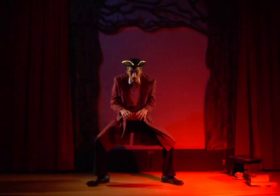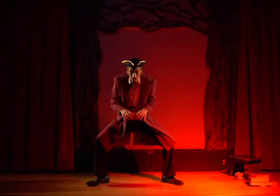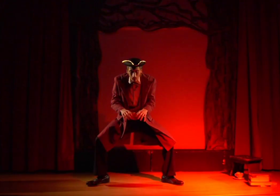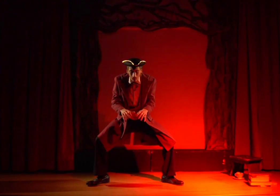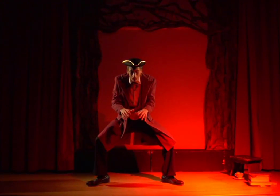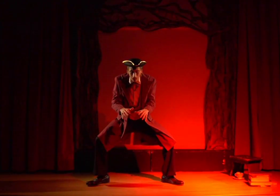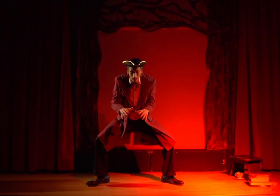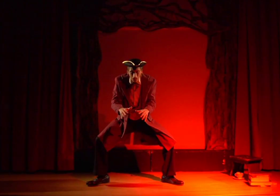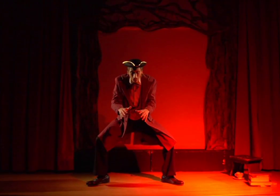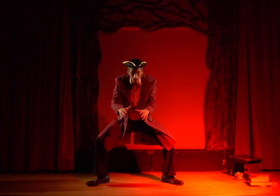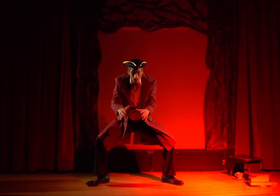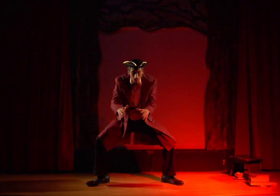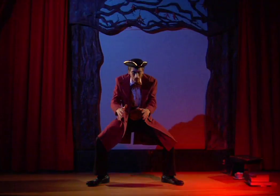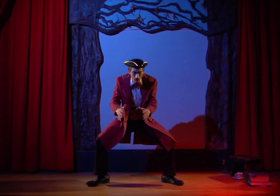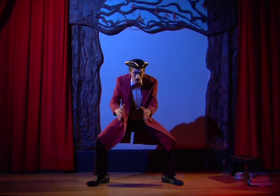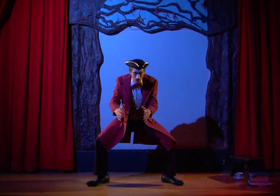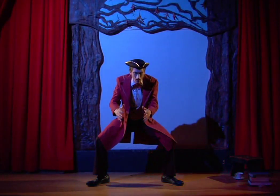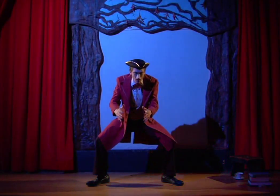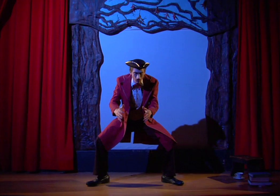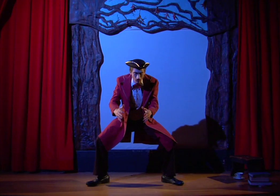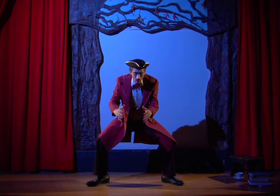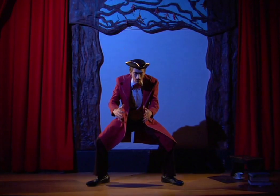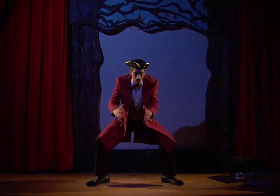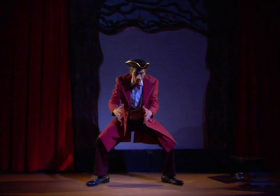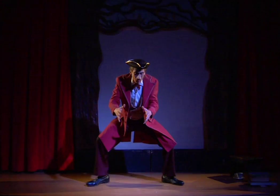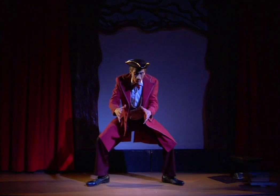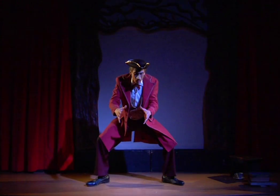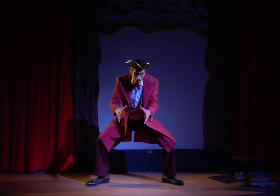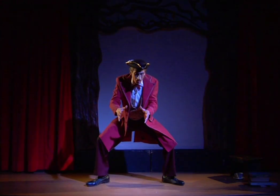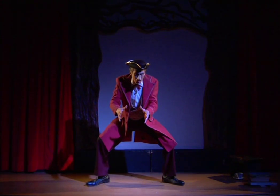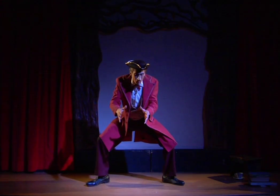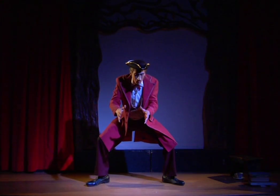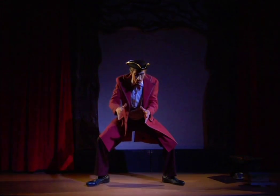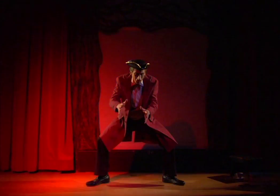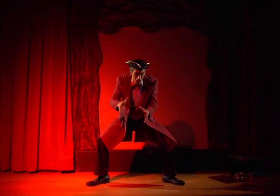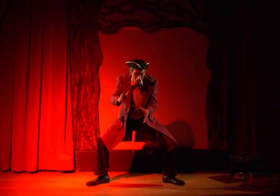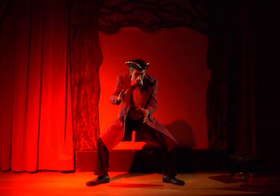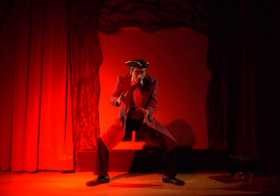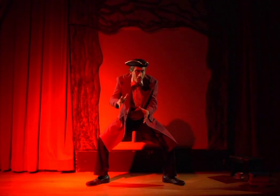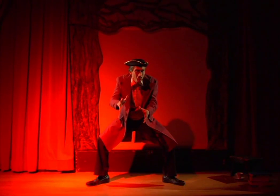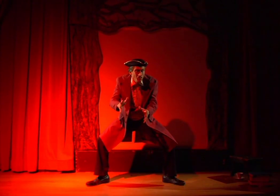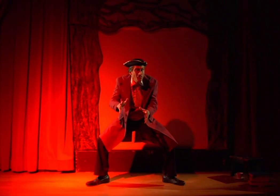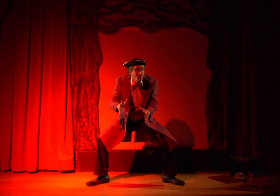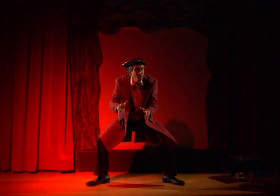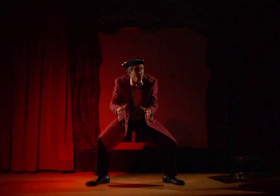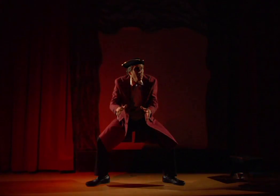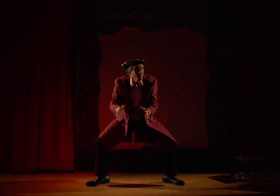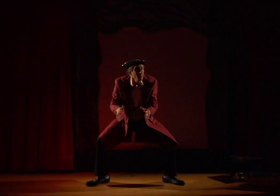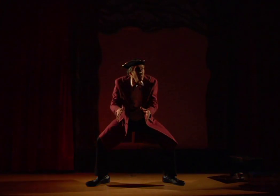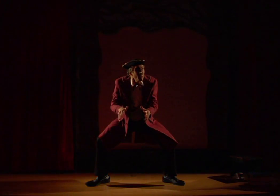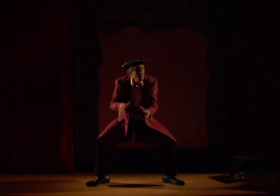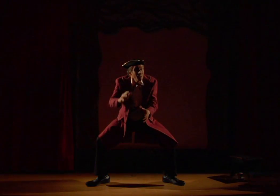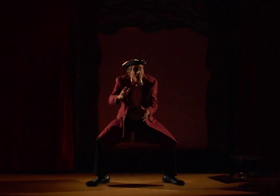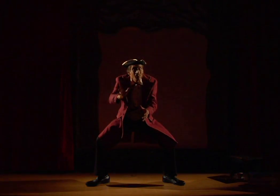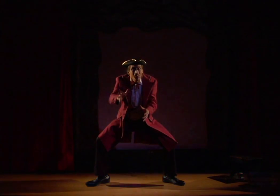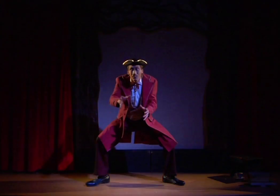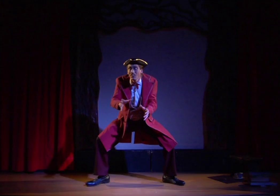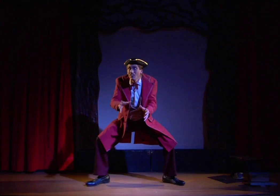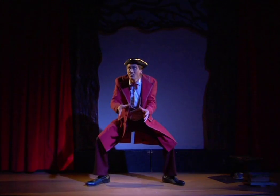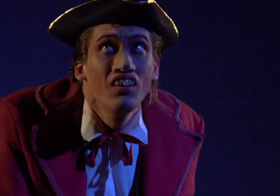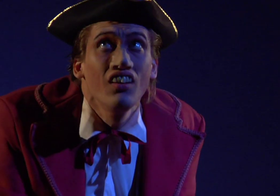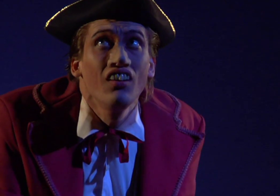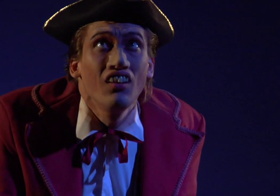The headless horseman rides tonight. The minister of death.